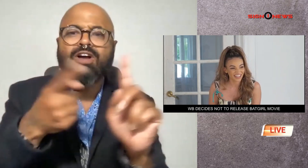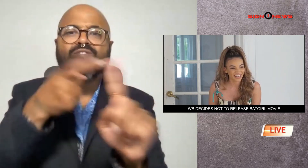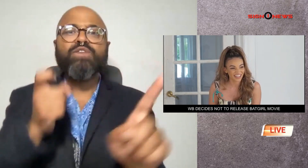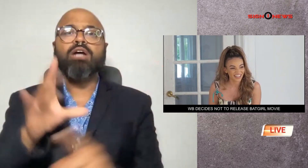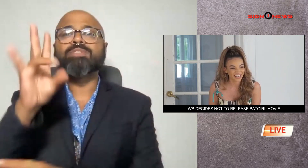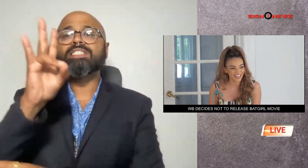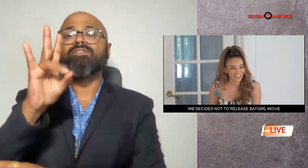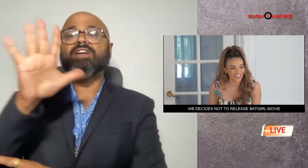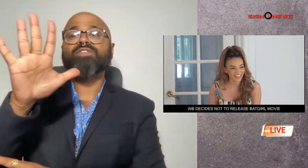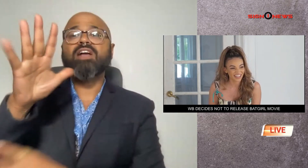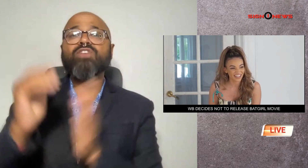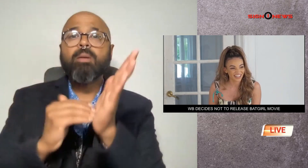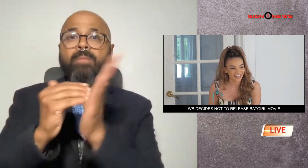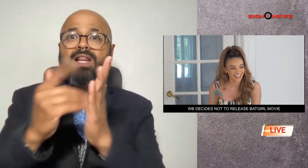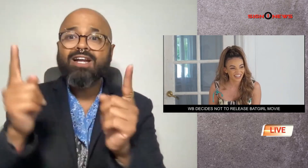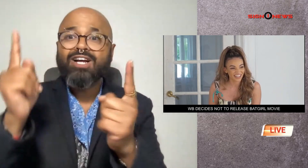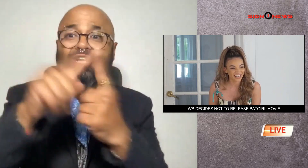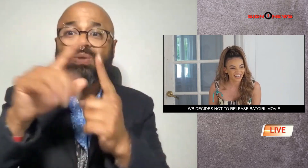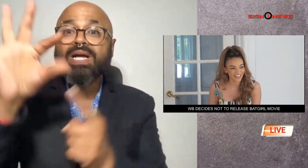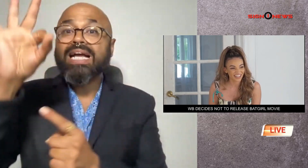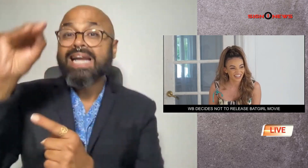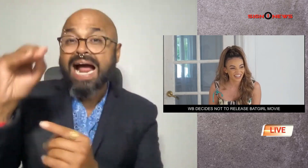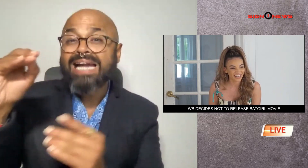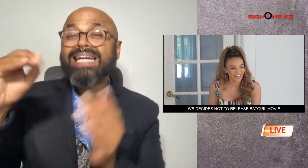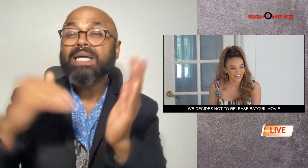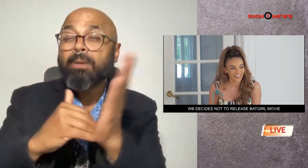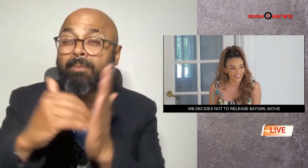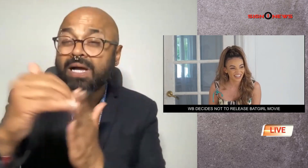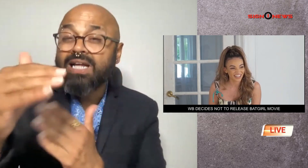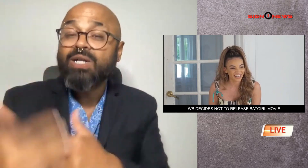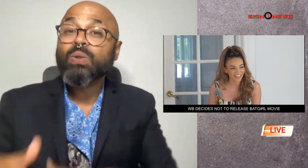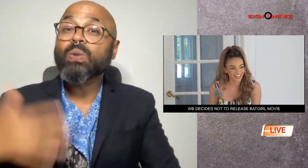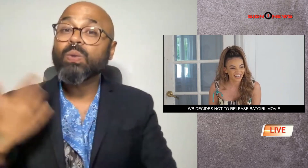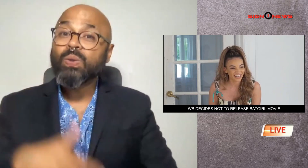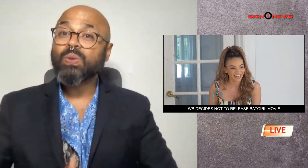the Batgirl film budget had grown from $75 million to $90 million